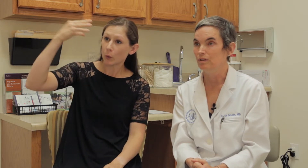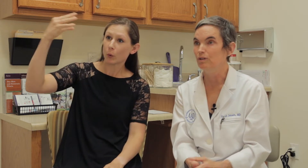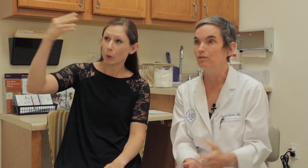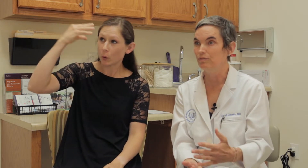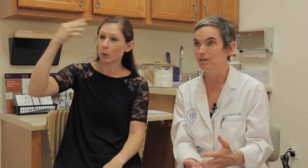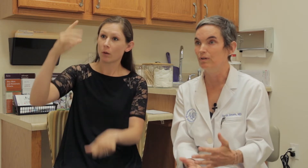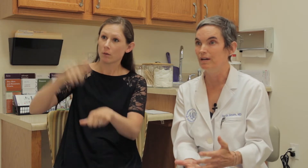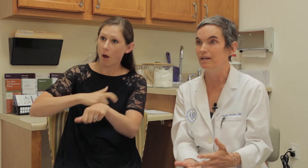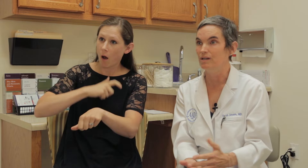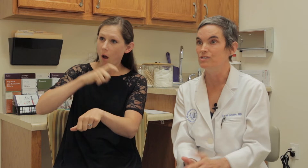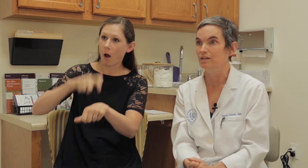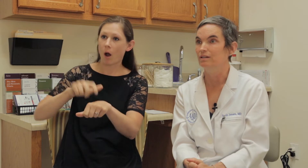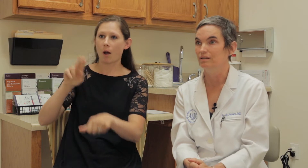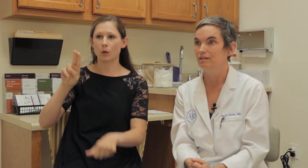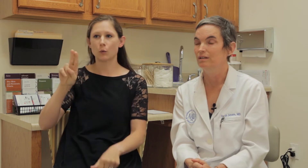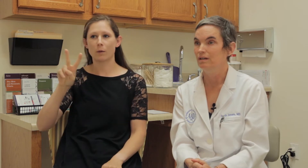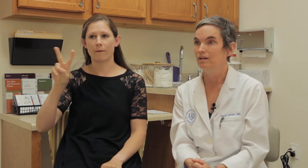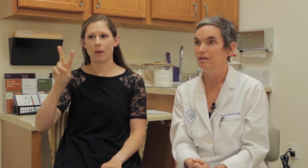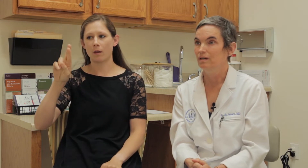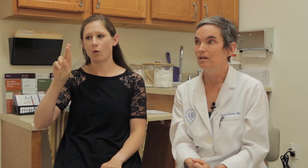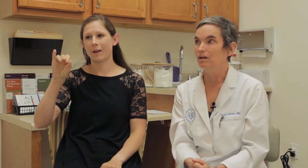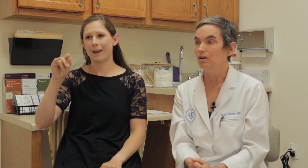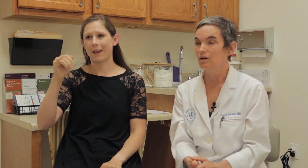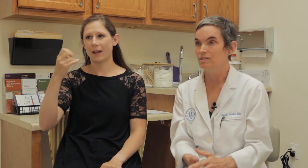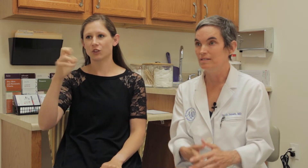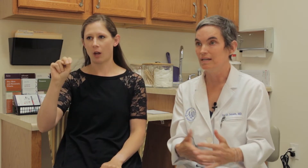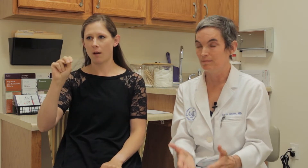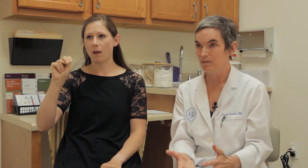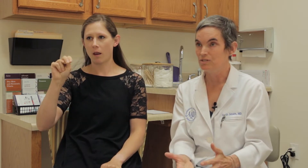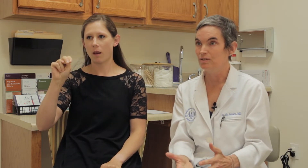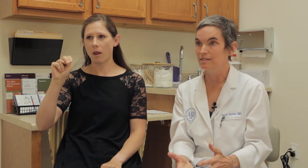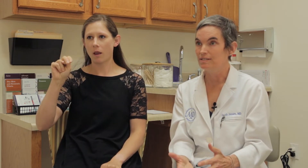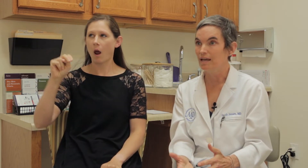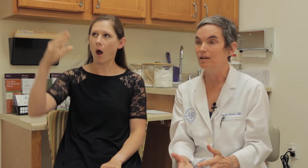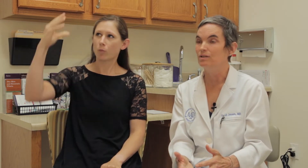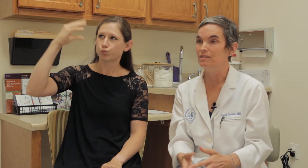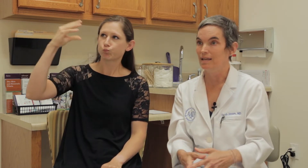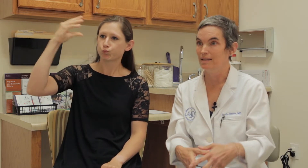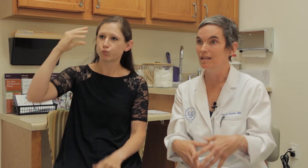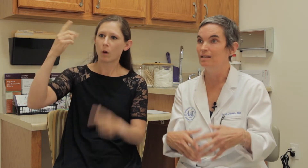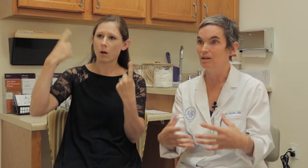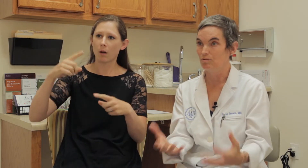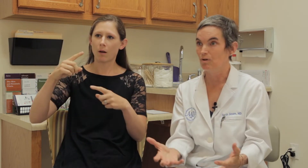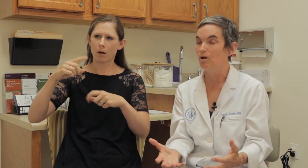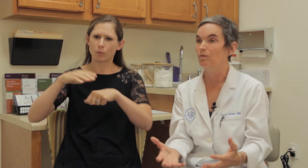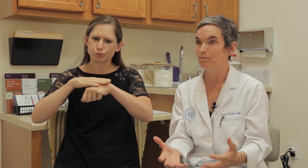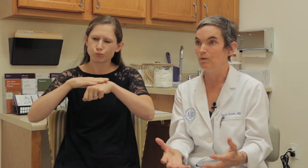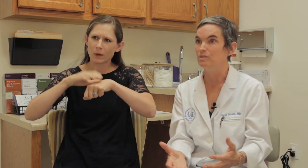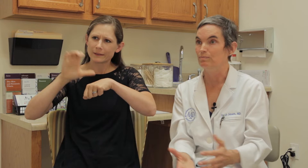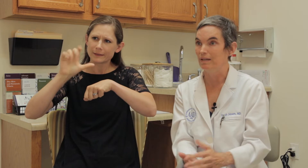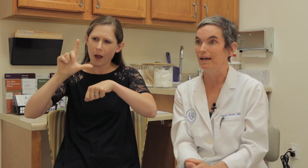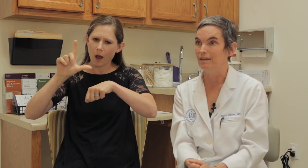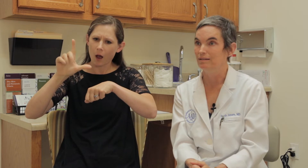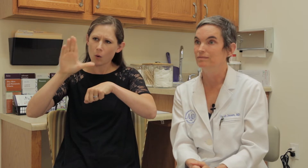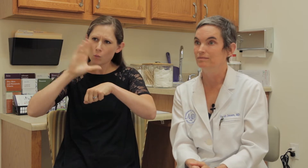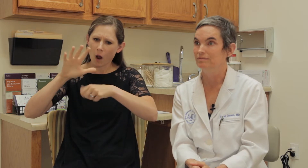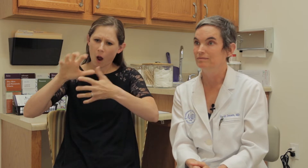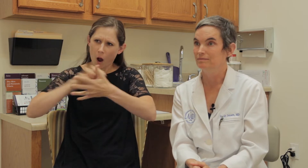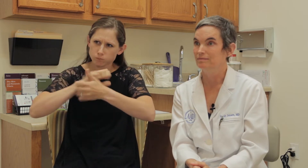UV radiation causes damage to the cells and then they grow and multiply.